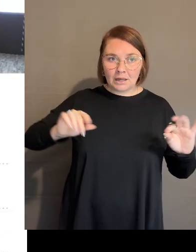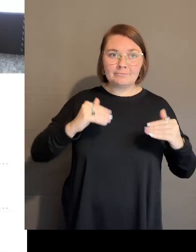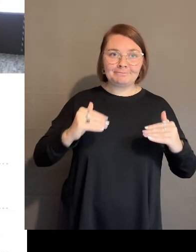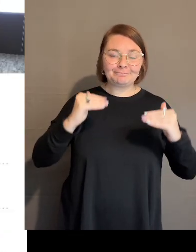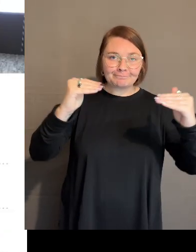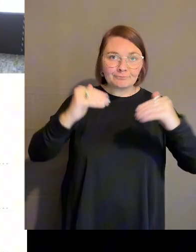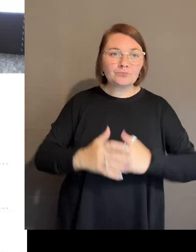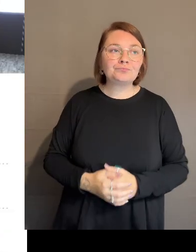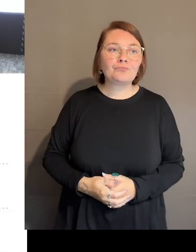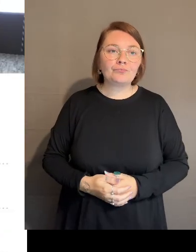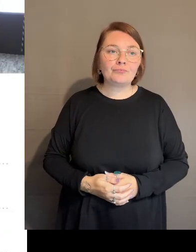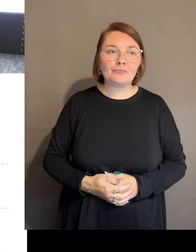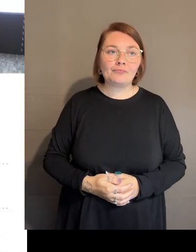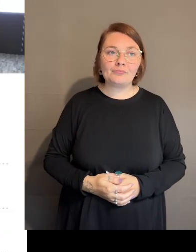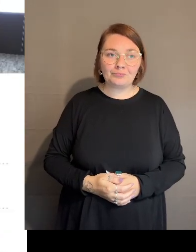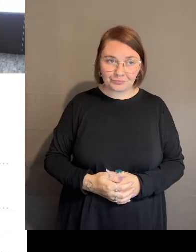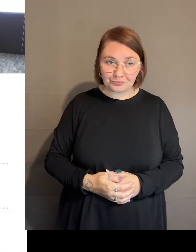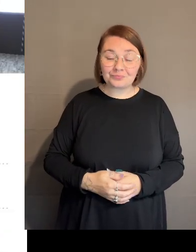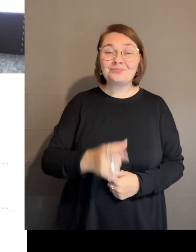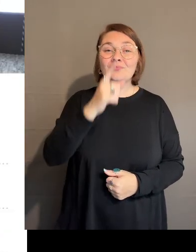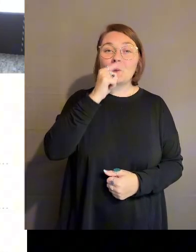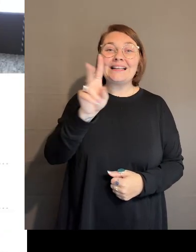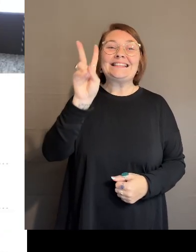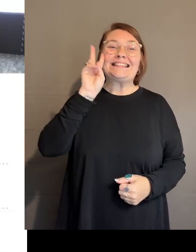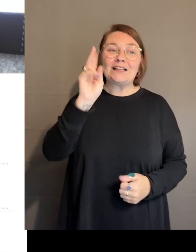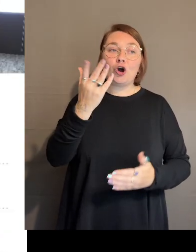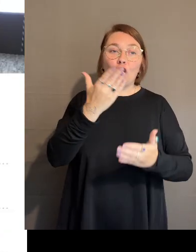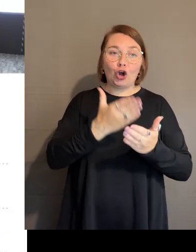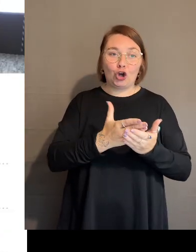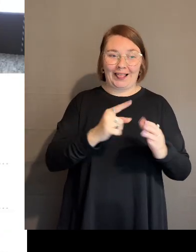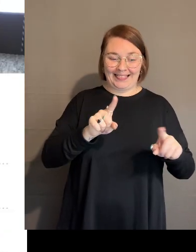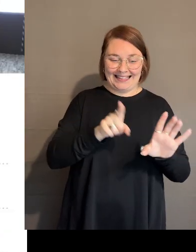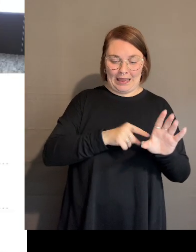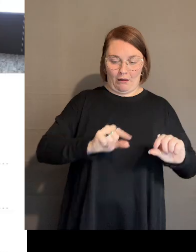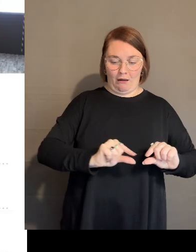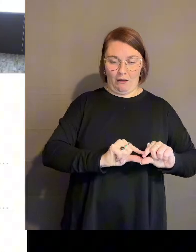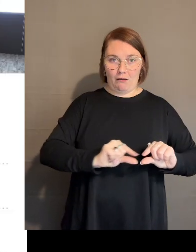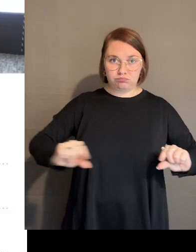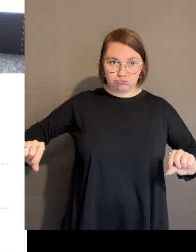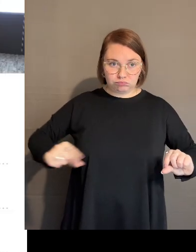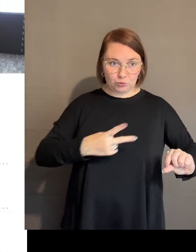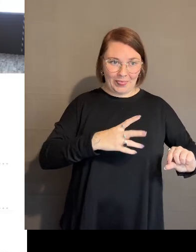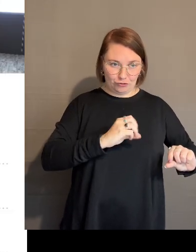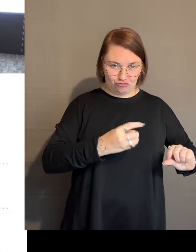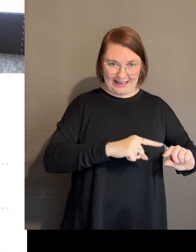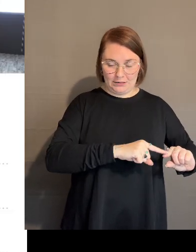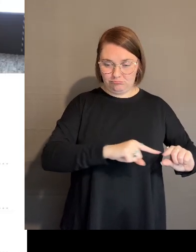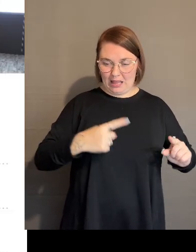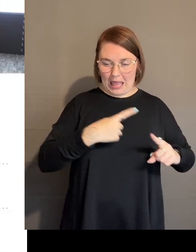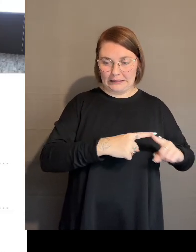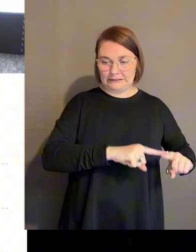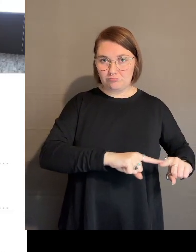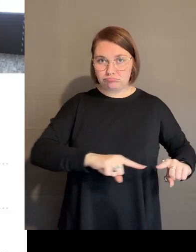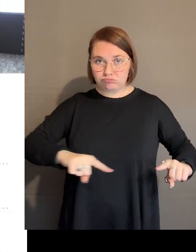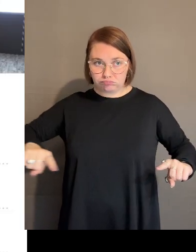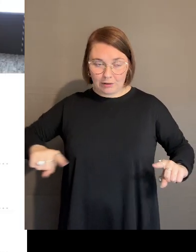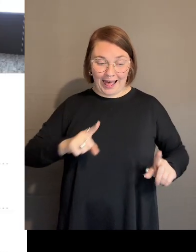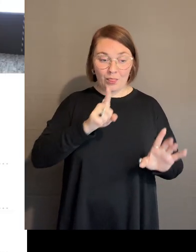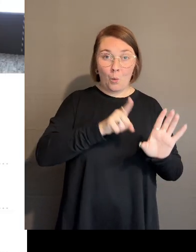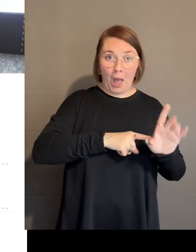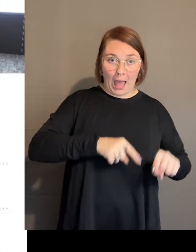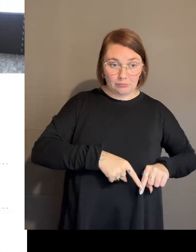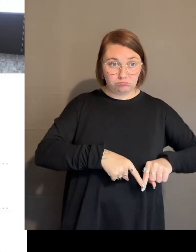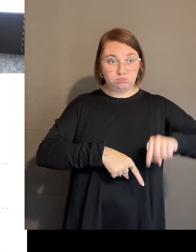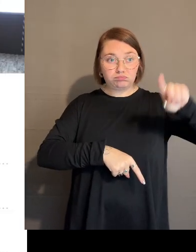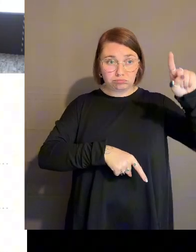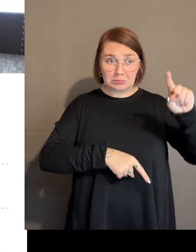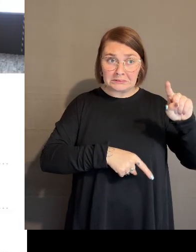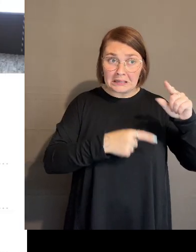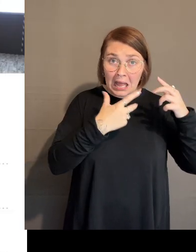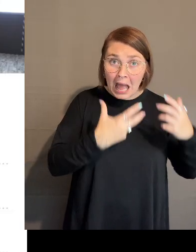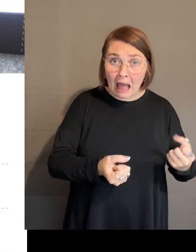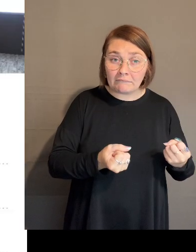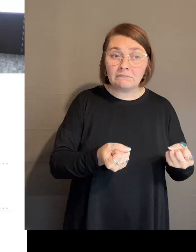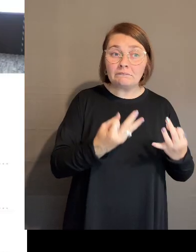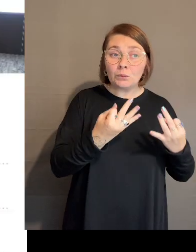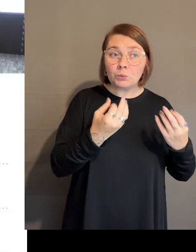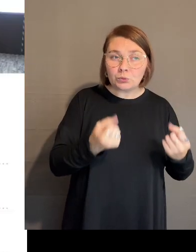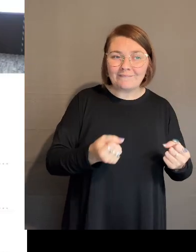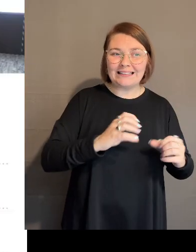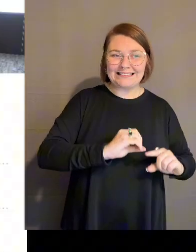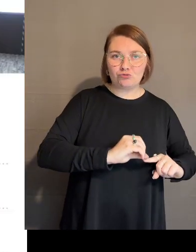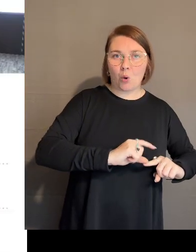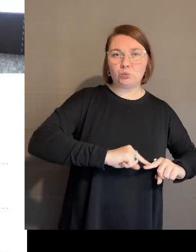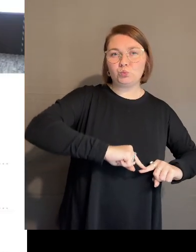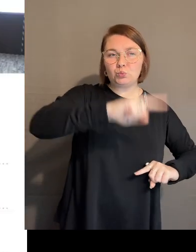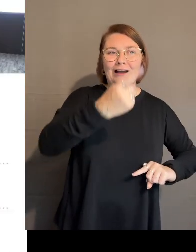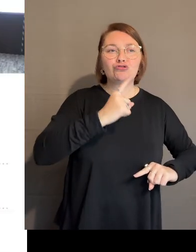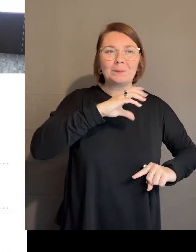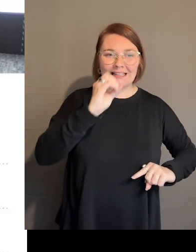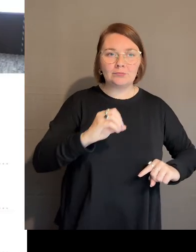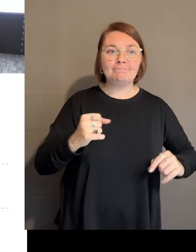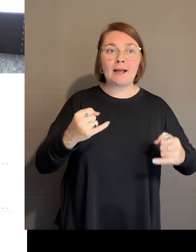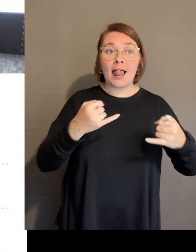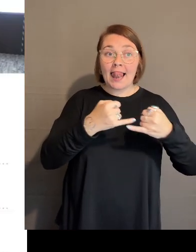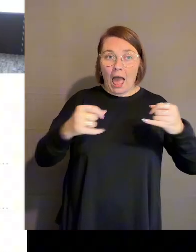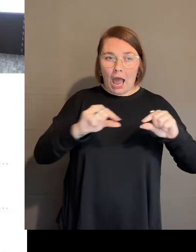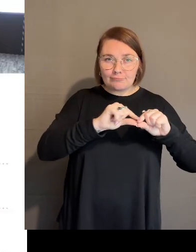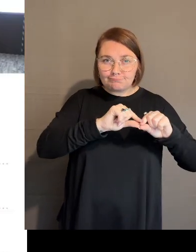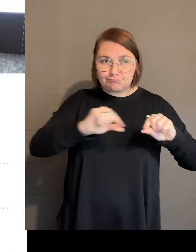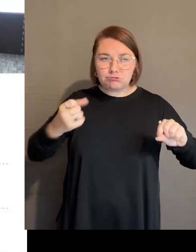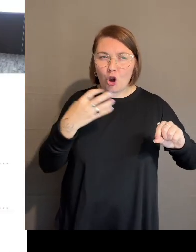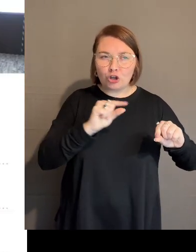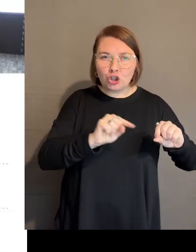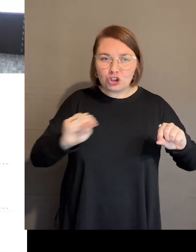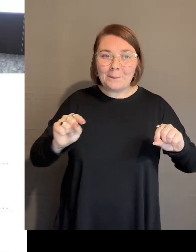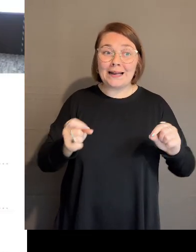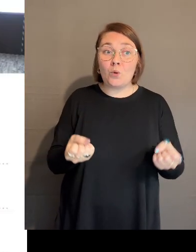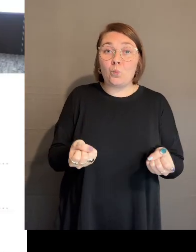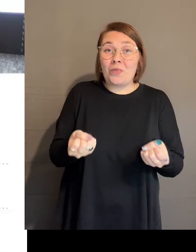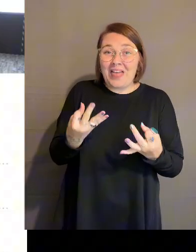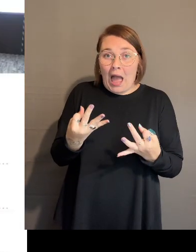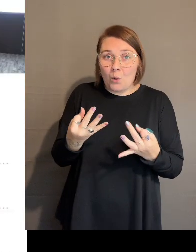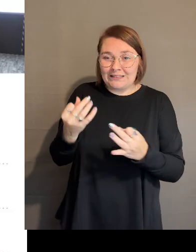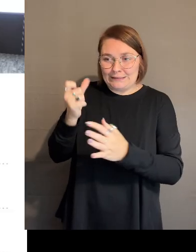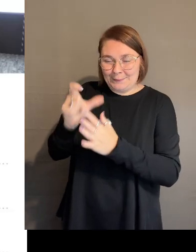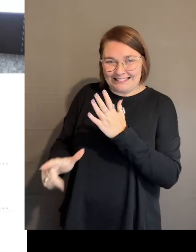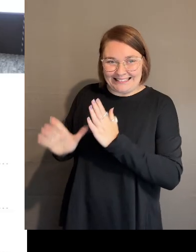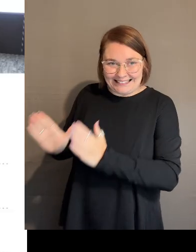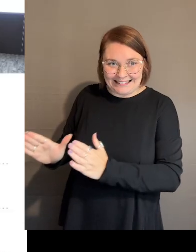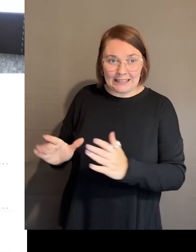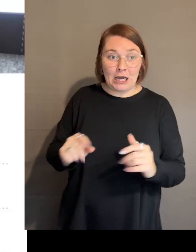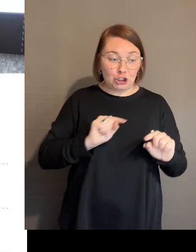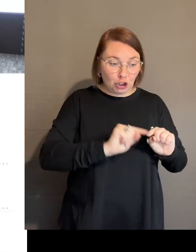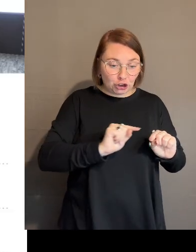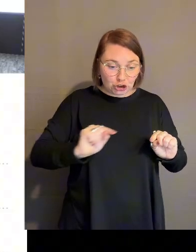The x-axis of the graph shows the year from 2003 to 2023, and the y-axis represents prevalence from 0 to 100%. The solid line represents people without disability, and the dotted line represents people with disability.